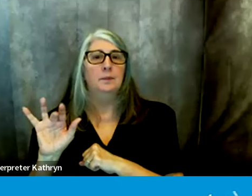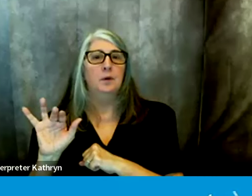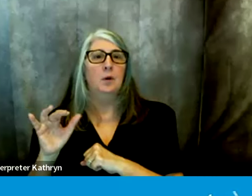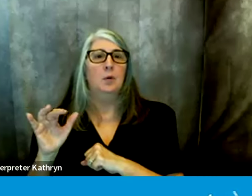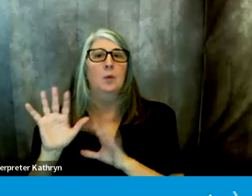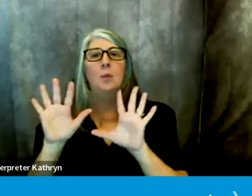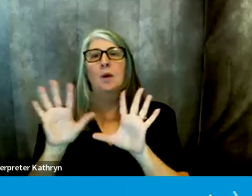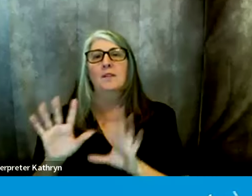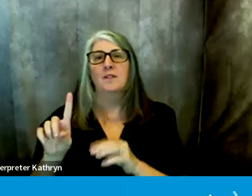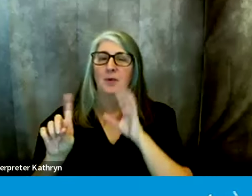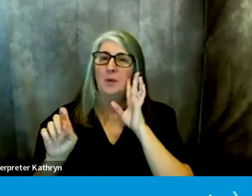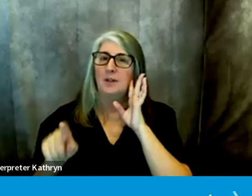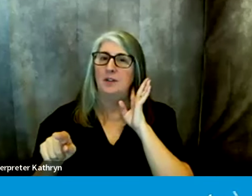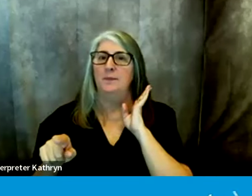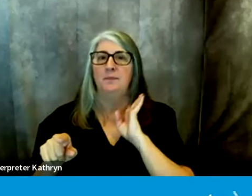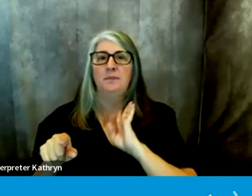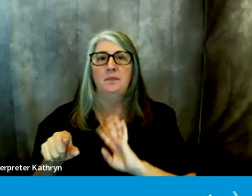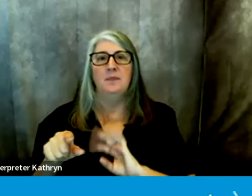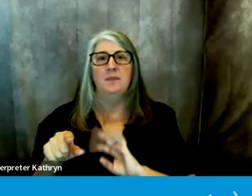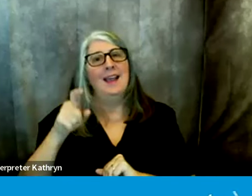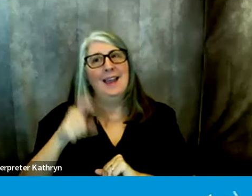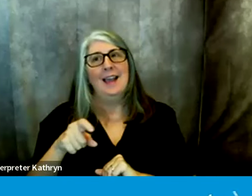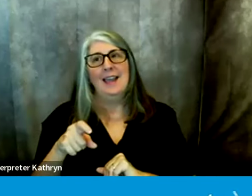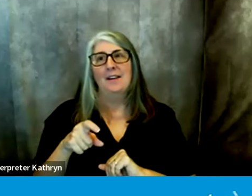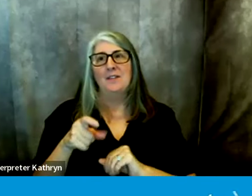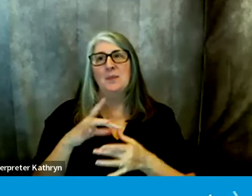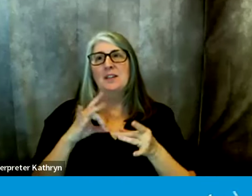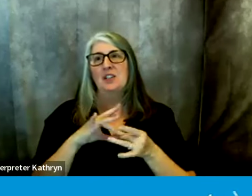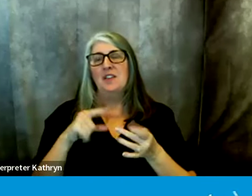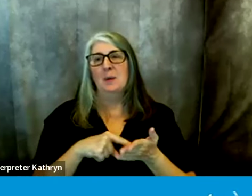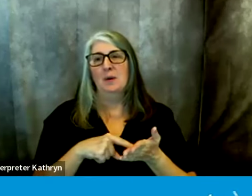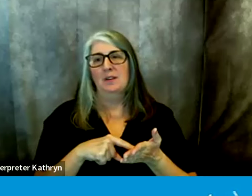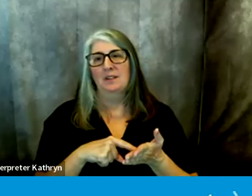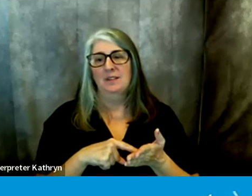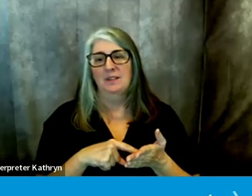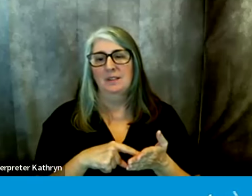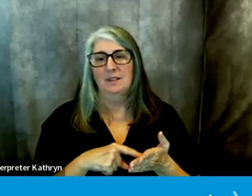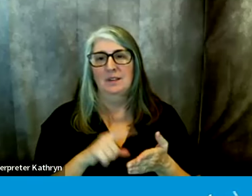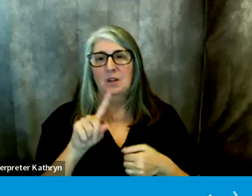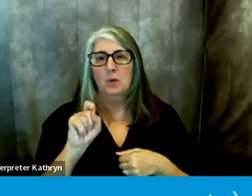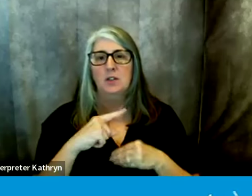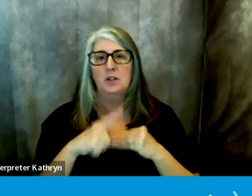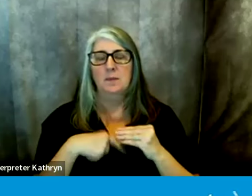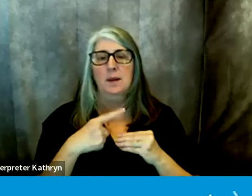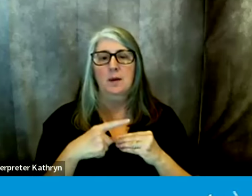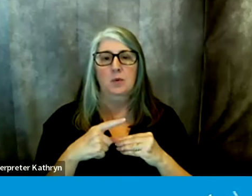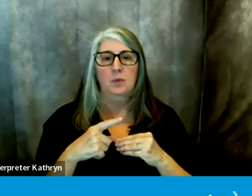I can't go without bringing it up. But there was a question about, did the SCONE,